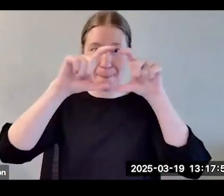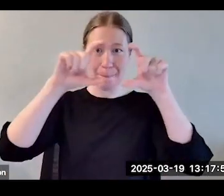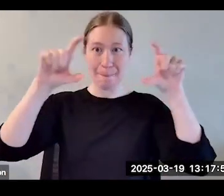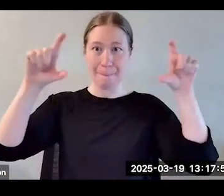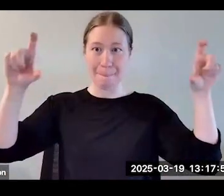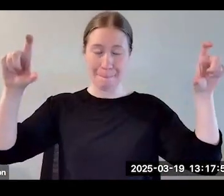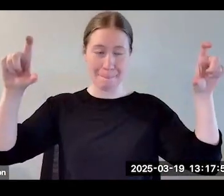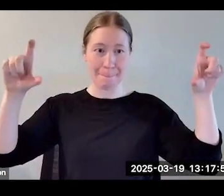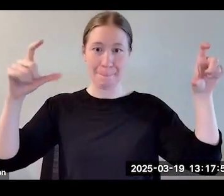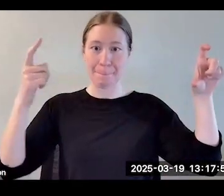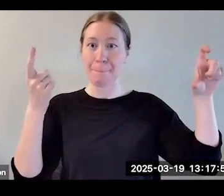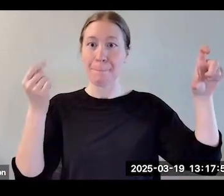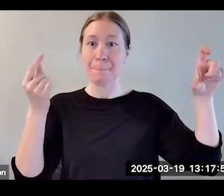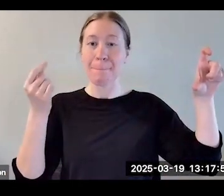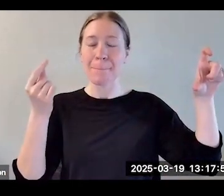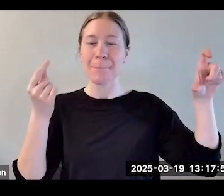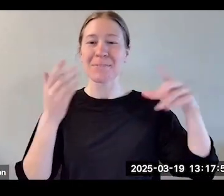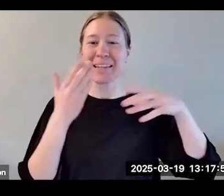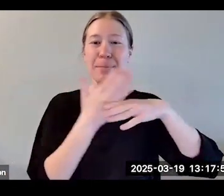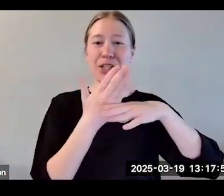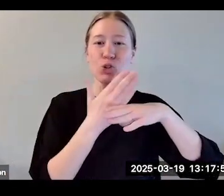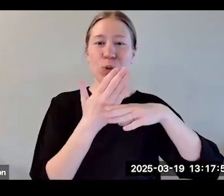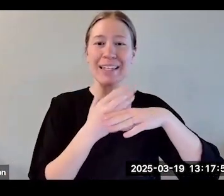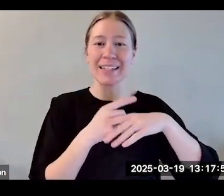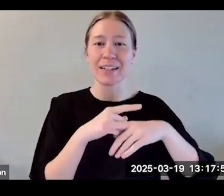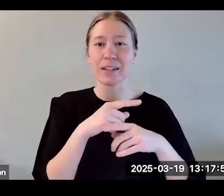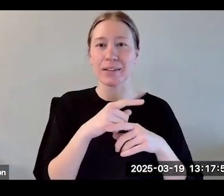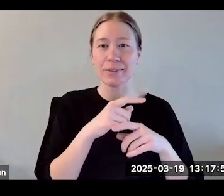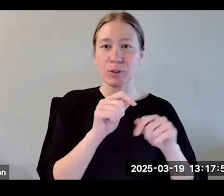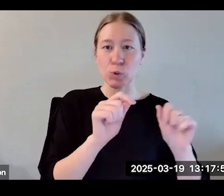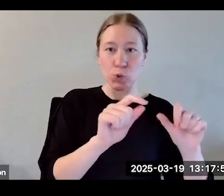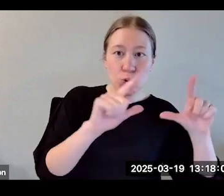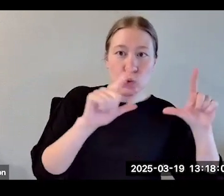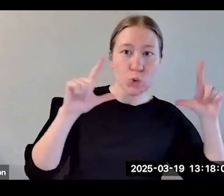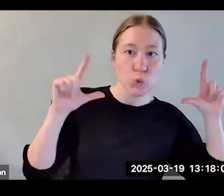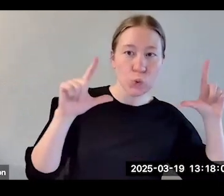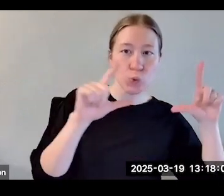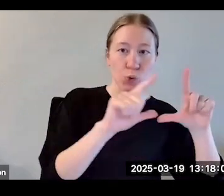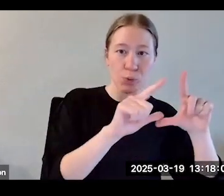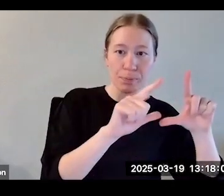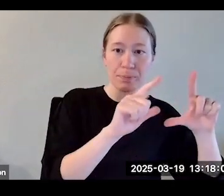And in between the zoom feature and the typography or font face feature,